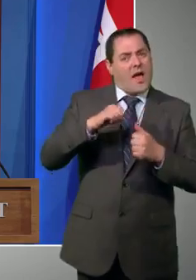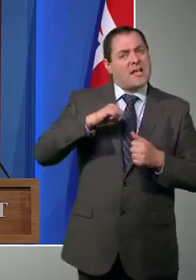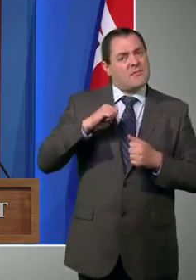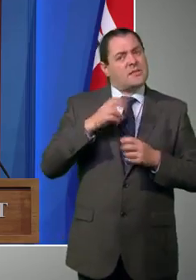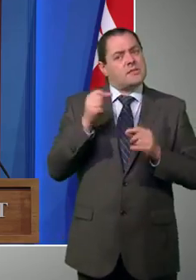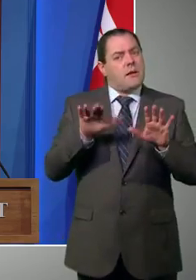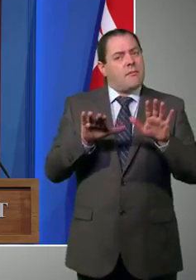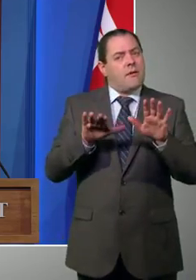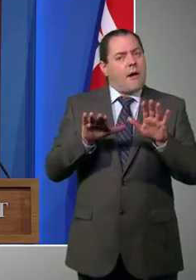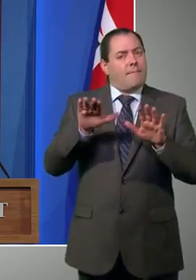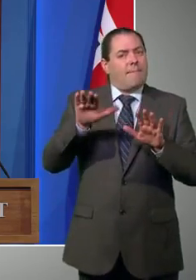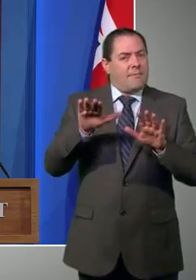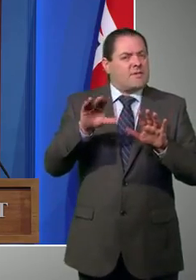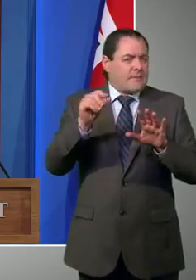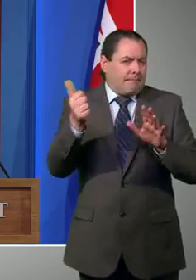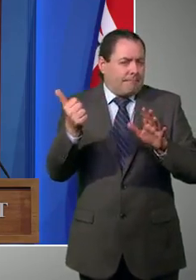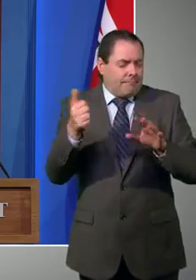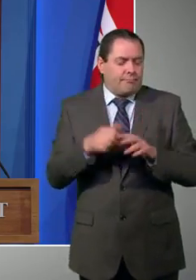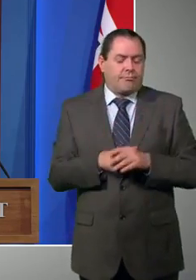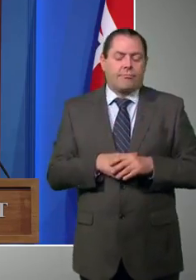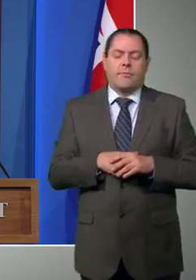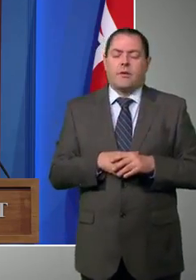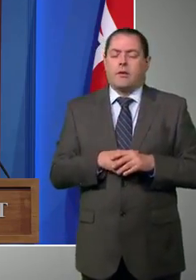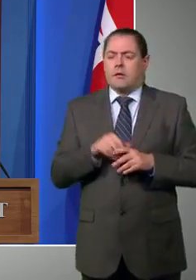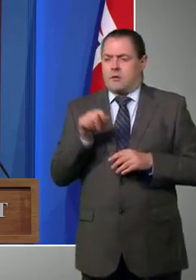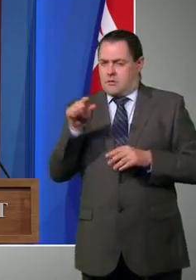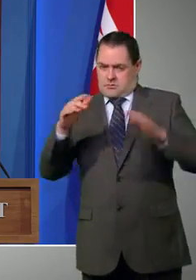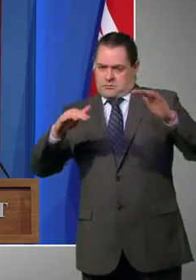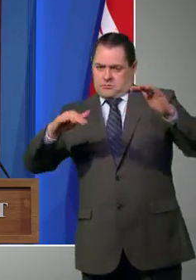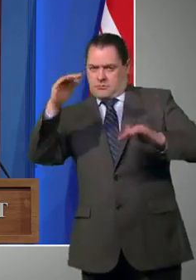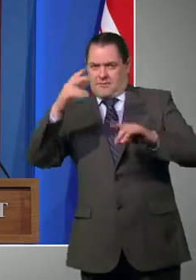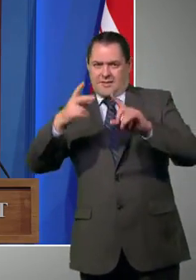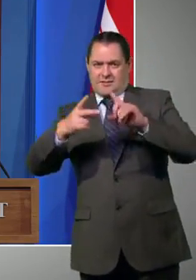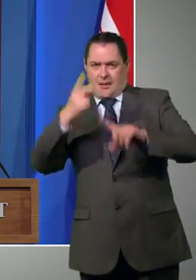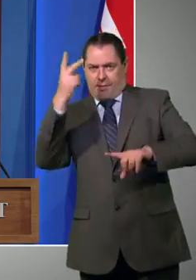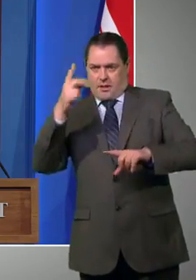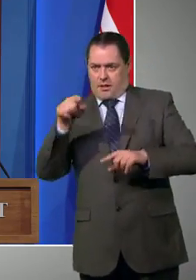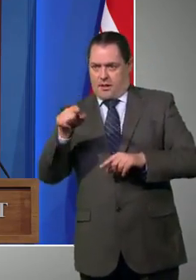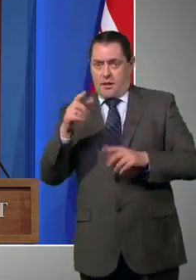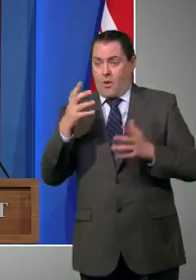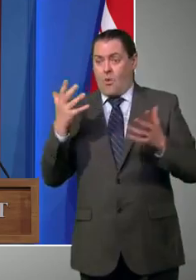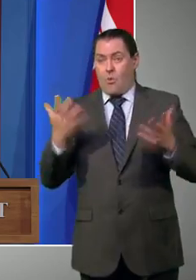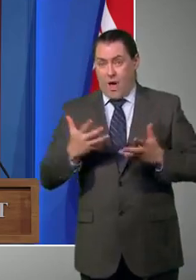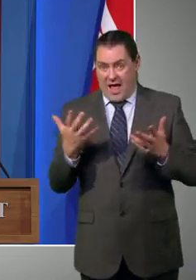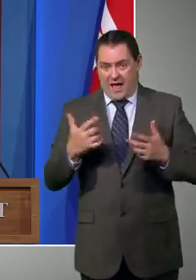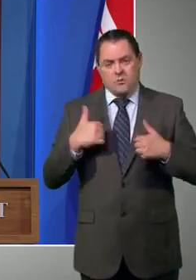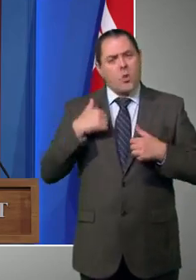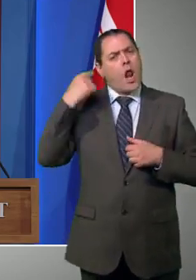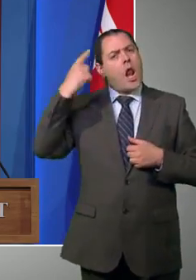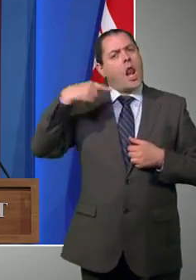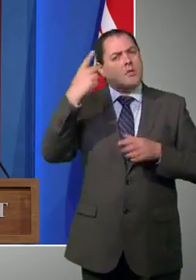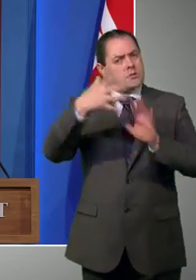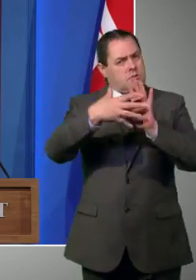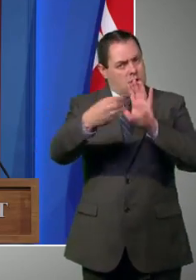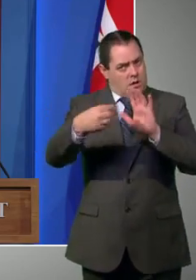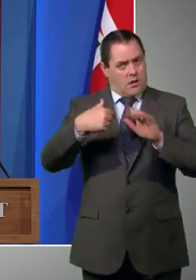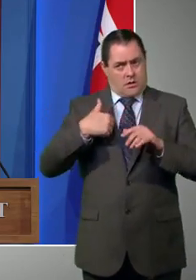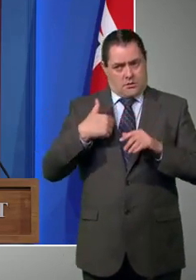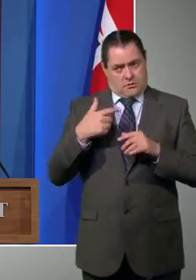when you look at where these patterns of cases are, if, for example, you look at London data recently, where there's